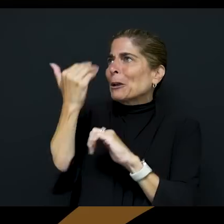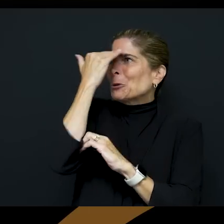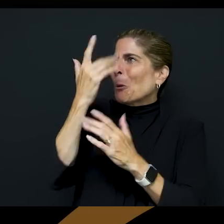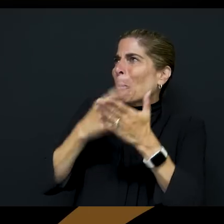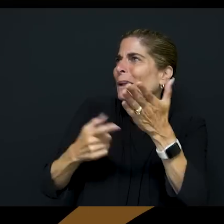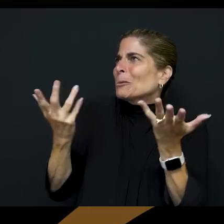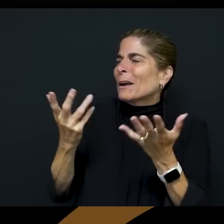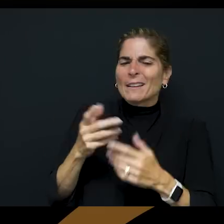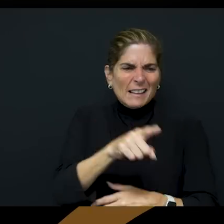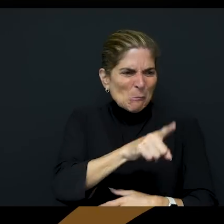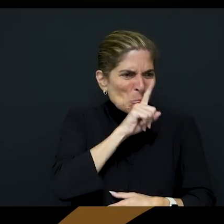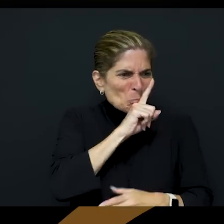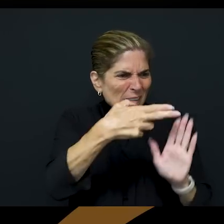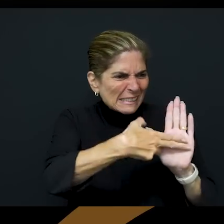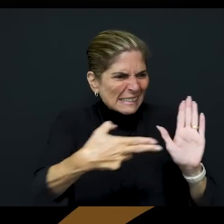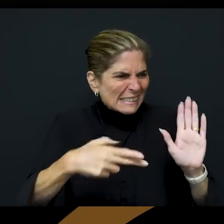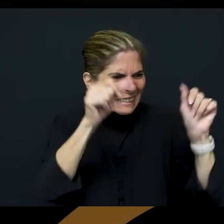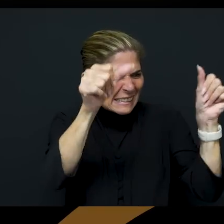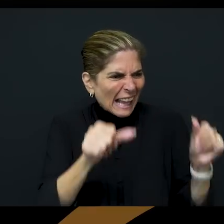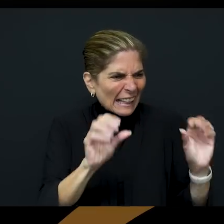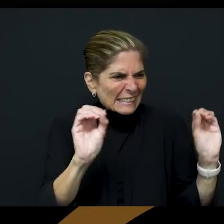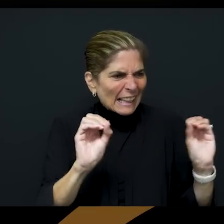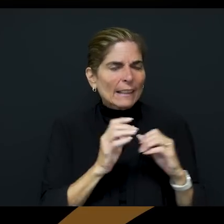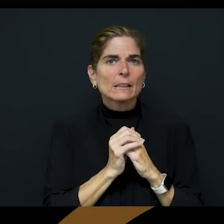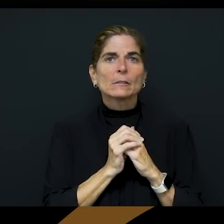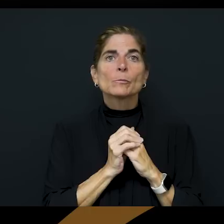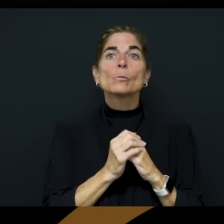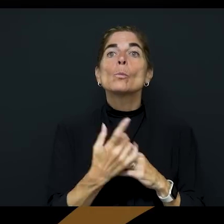How can you tell what's what? They don't even have signs.